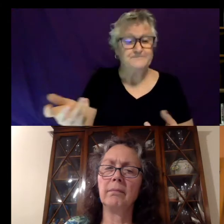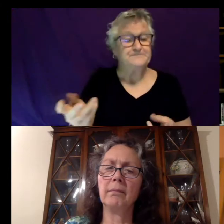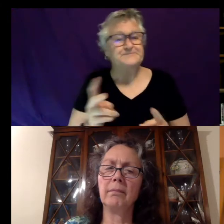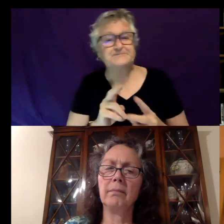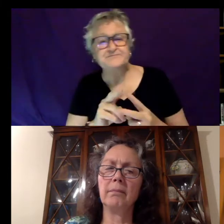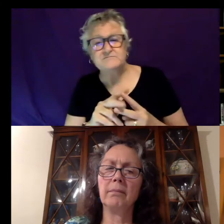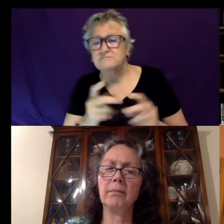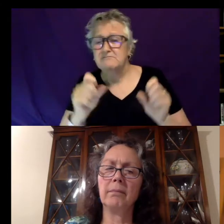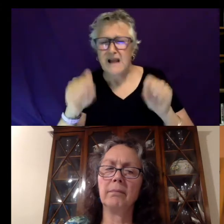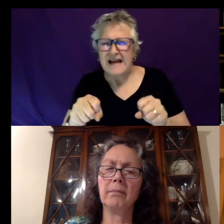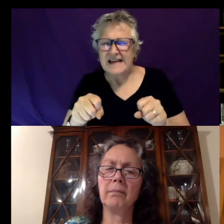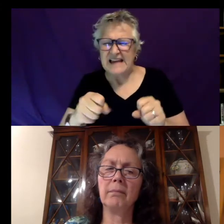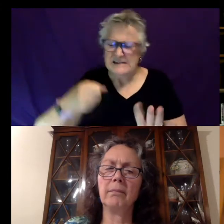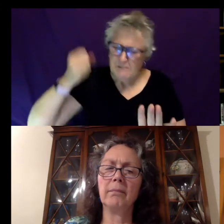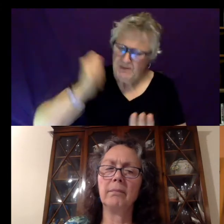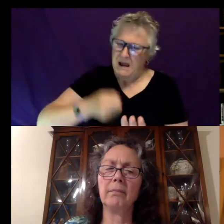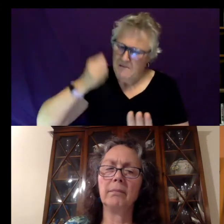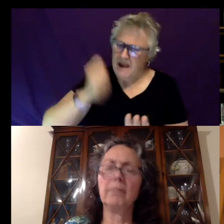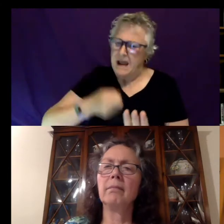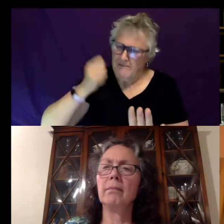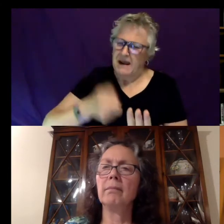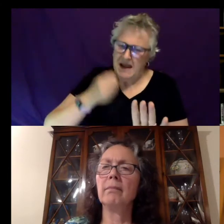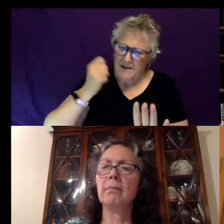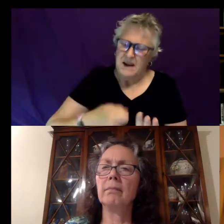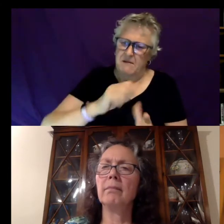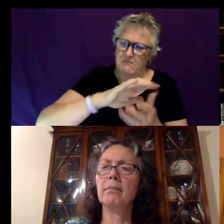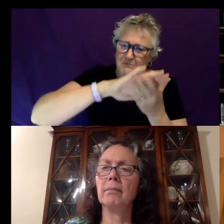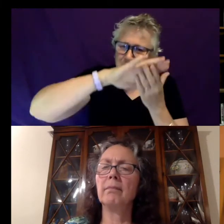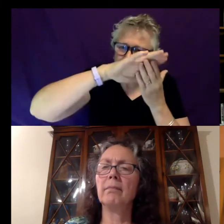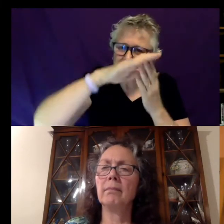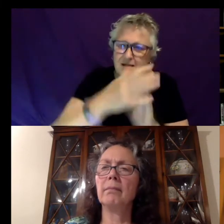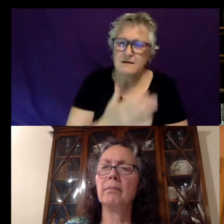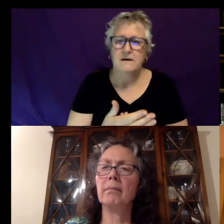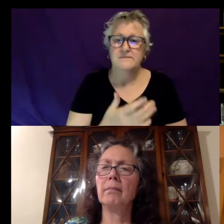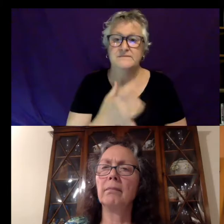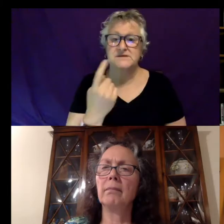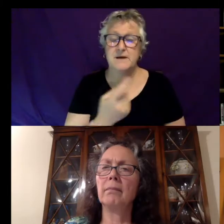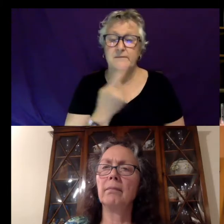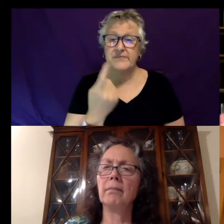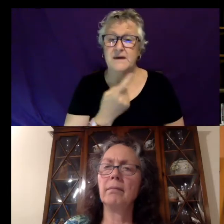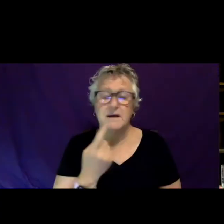slick and neat and fancy, and I'm more interested in letting the